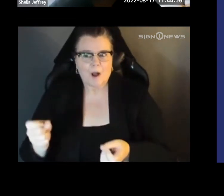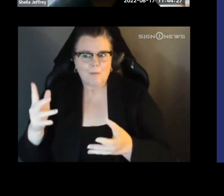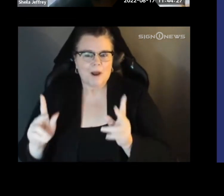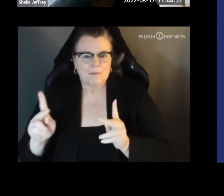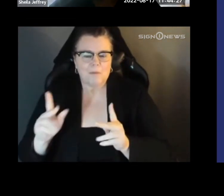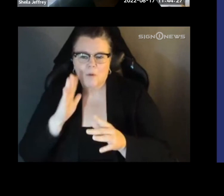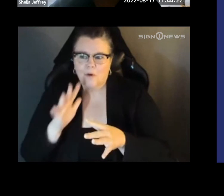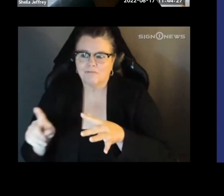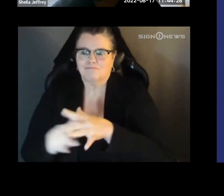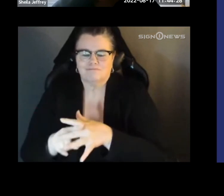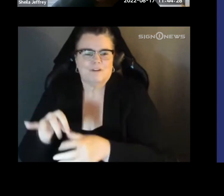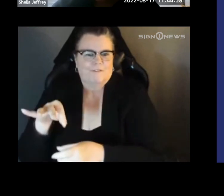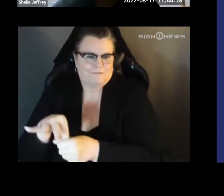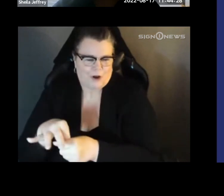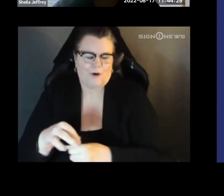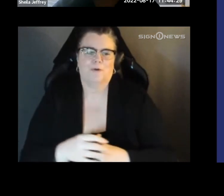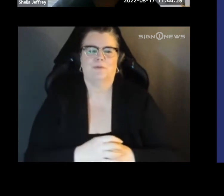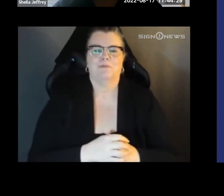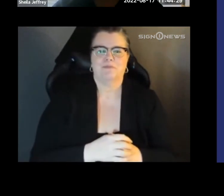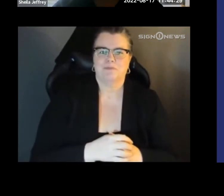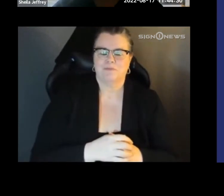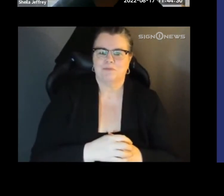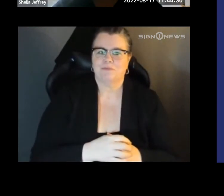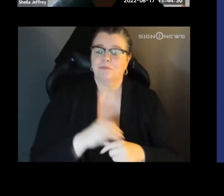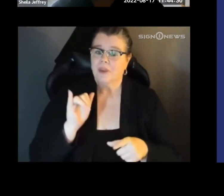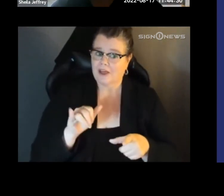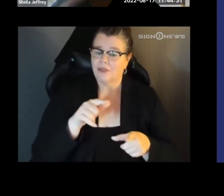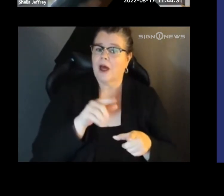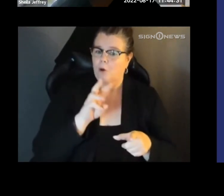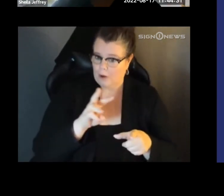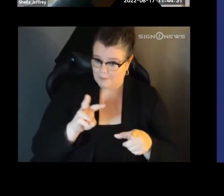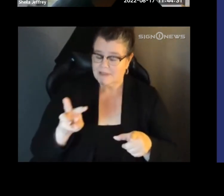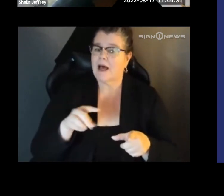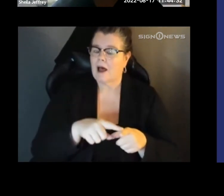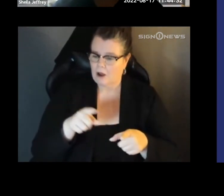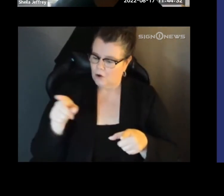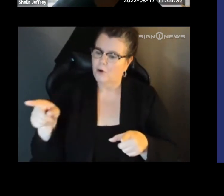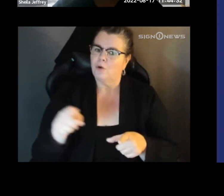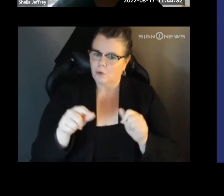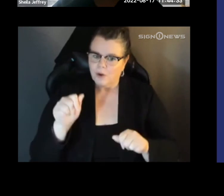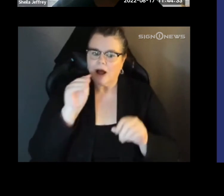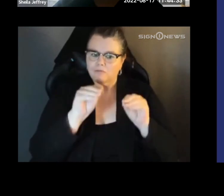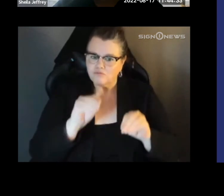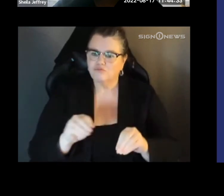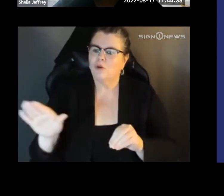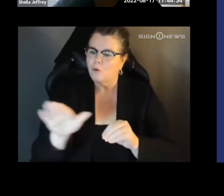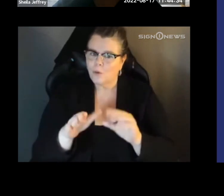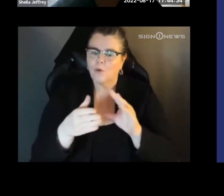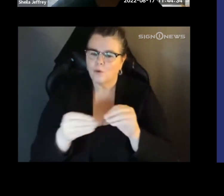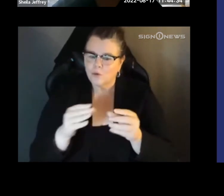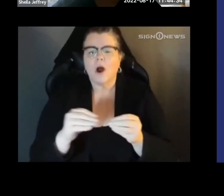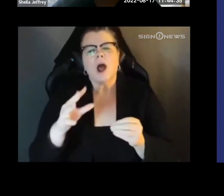but also some little rules just so you can be respectful when you're putting up